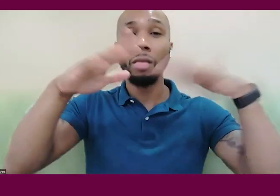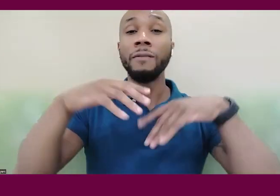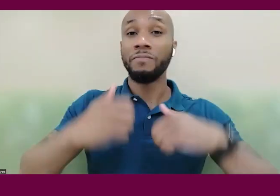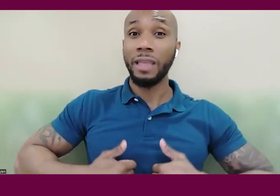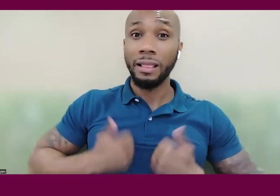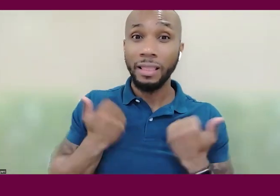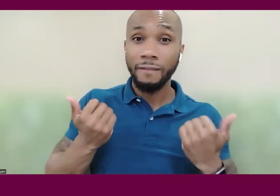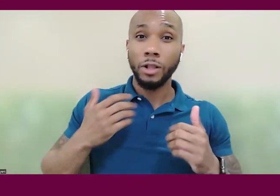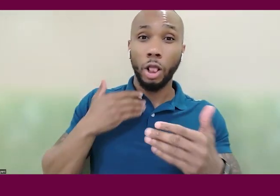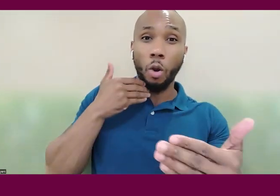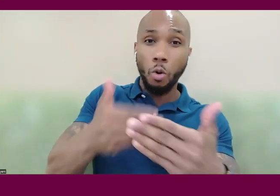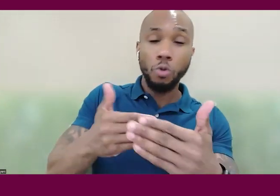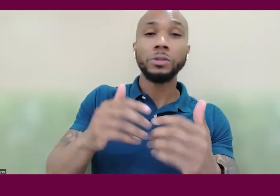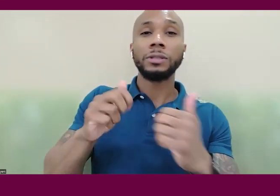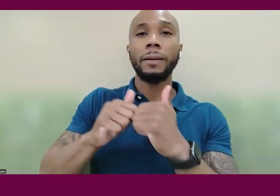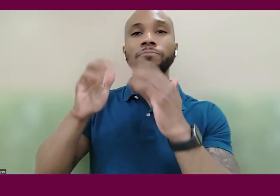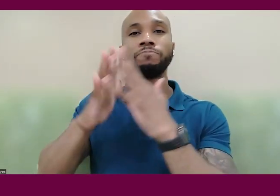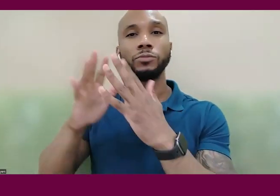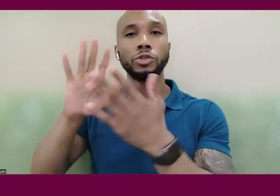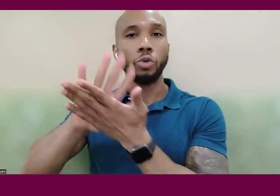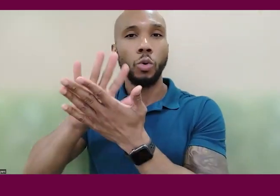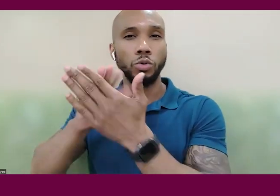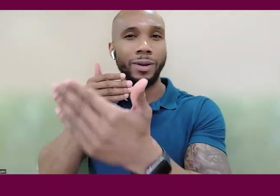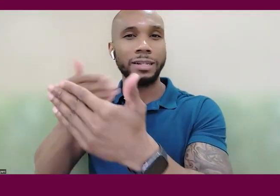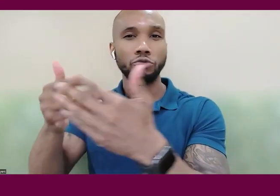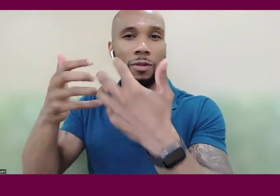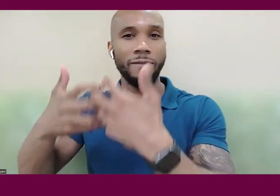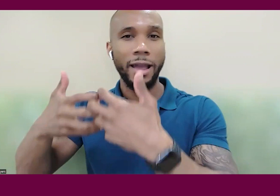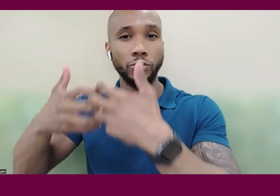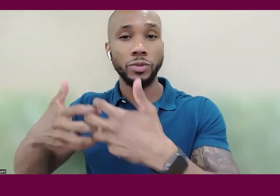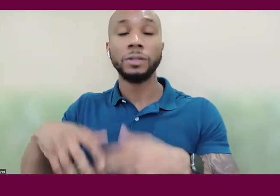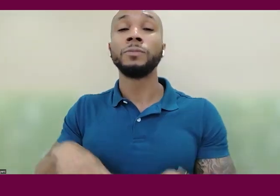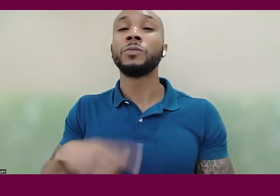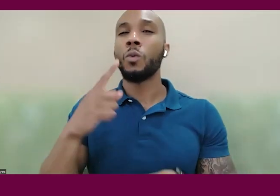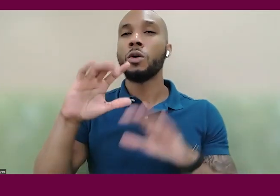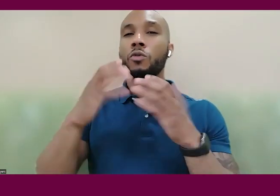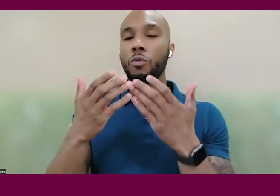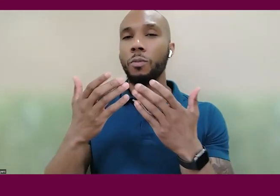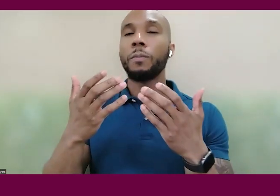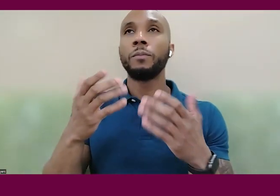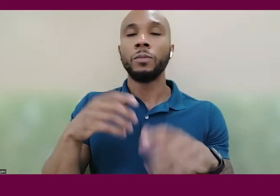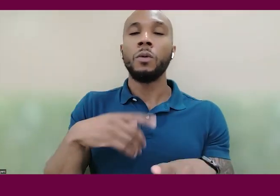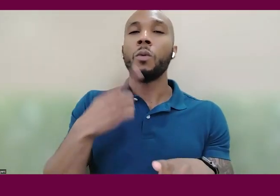They built schools right next to these factories.